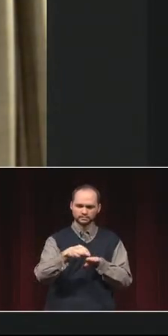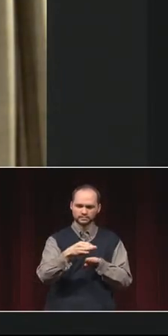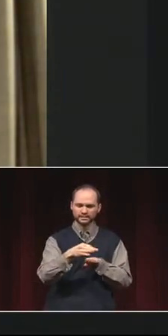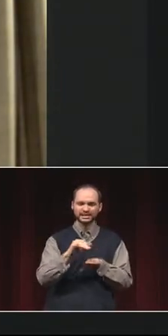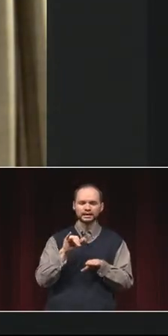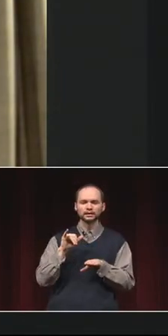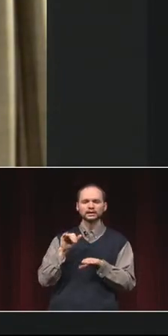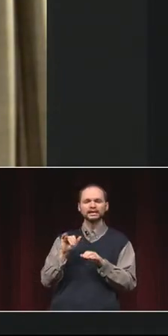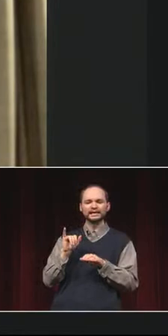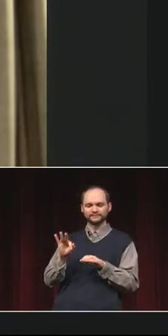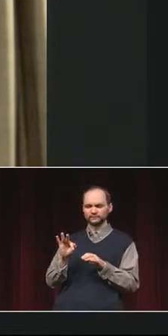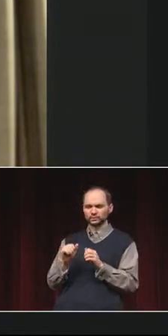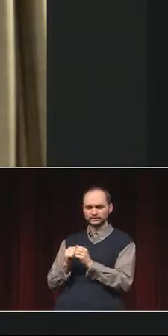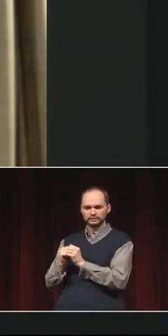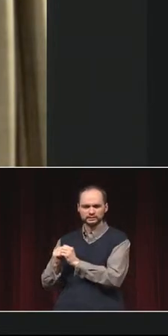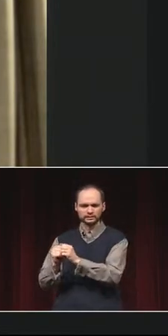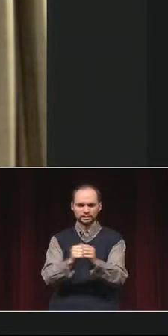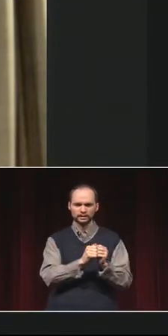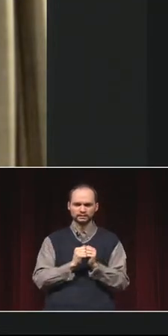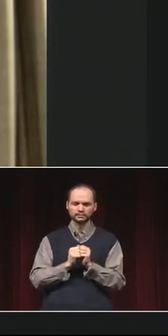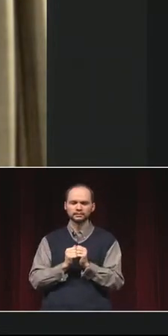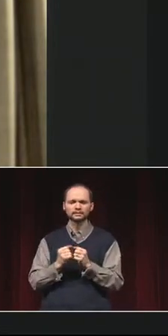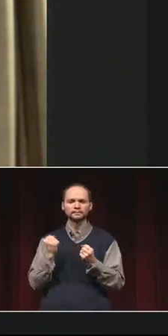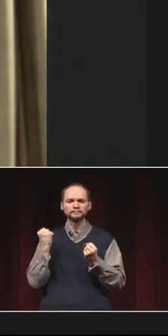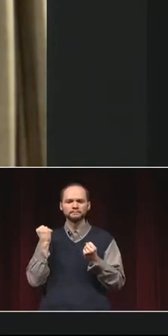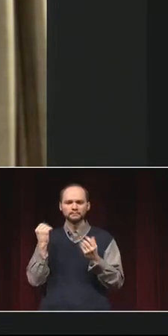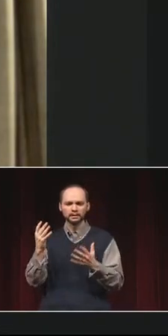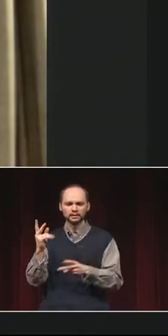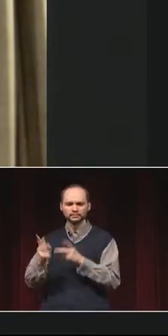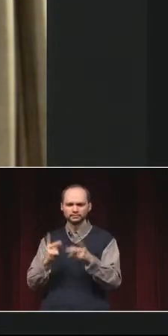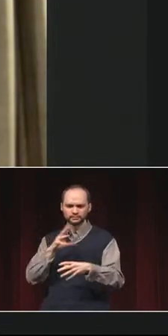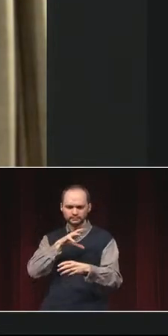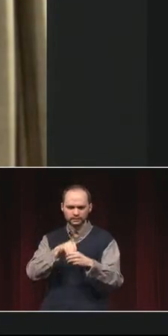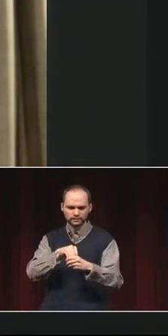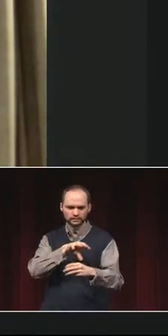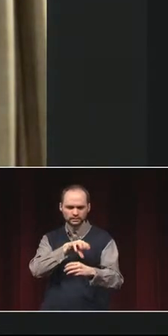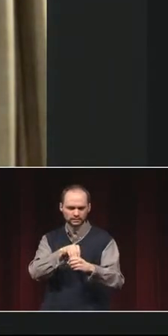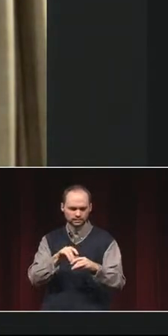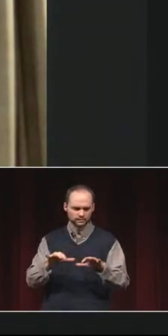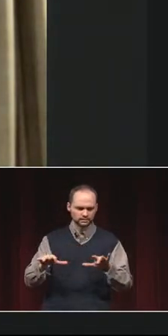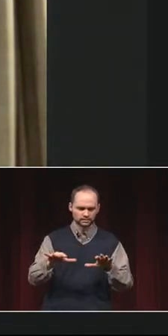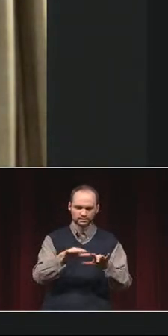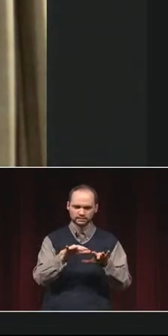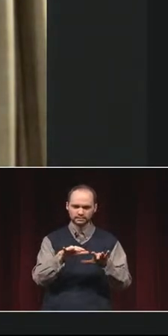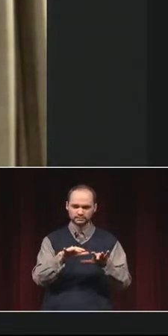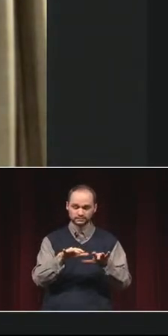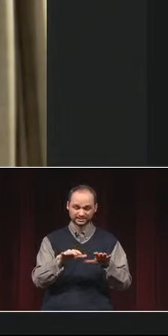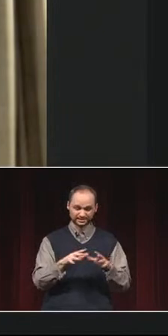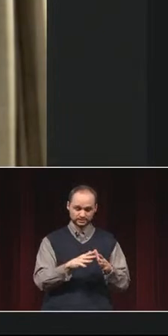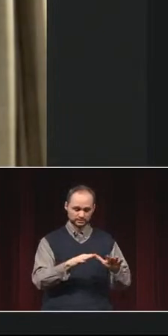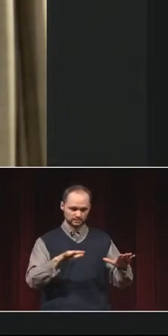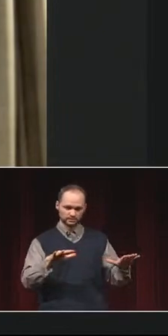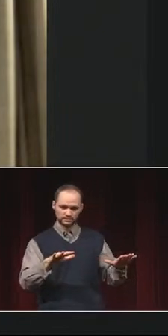I pray that my actions on that bus last night will encourage others in joining me